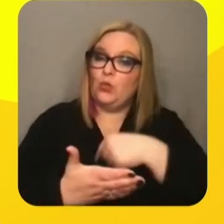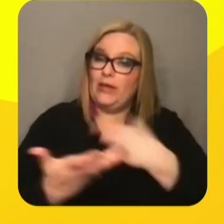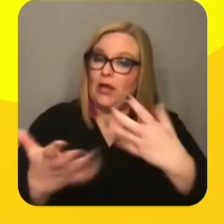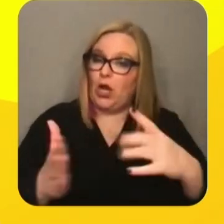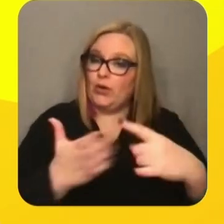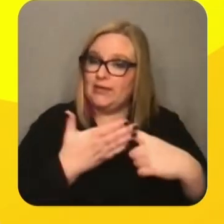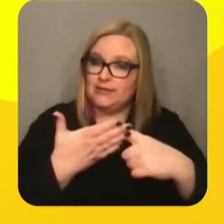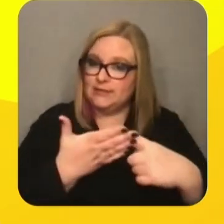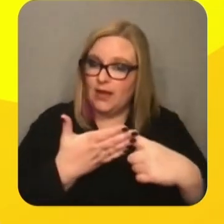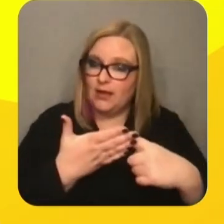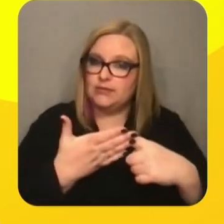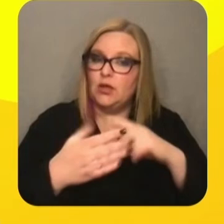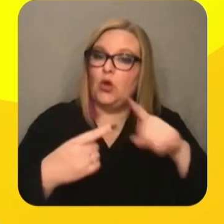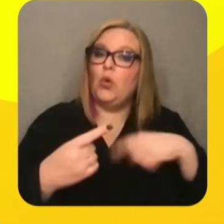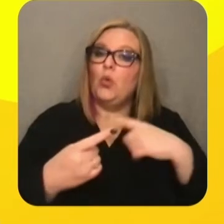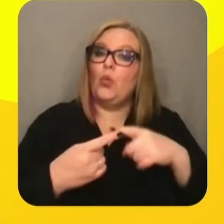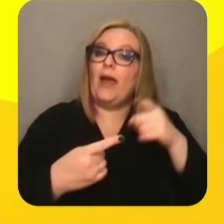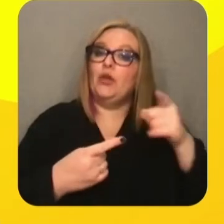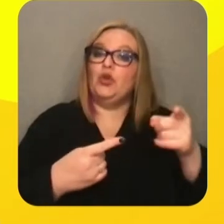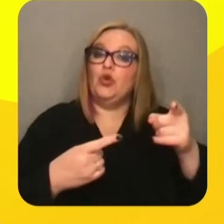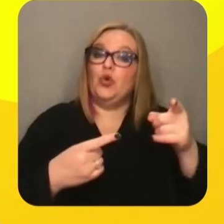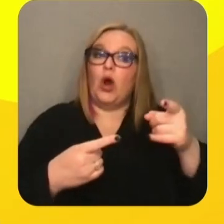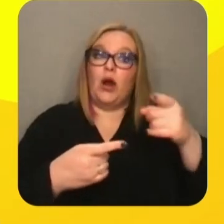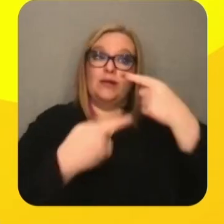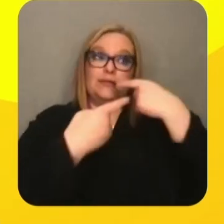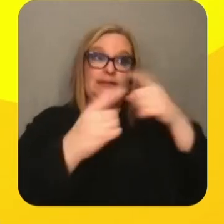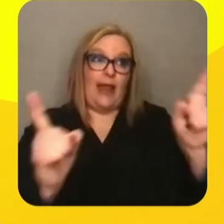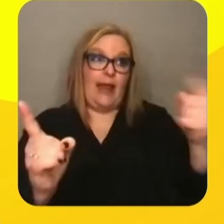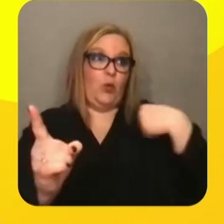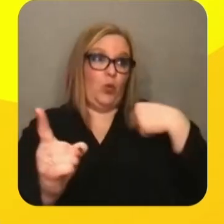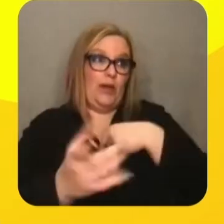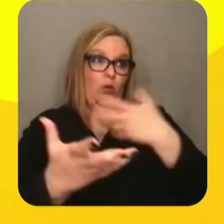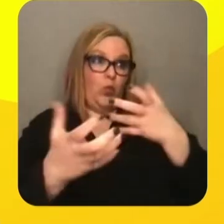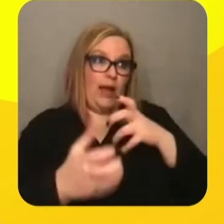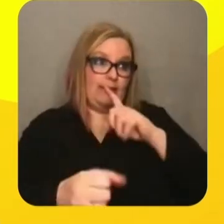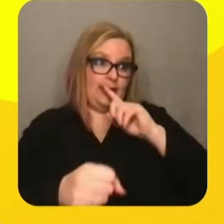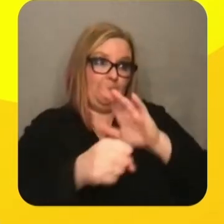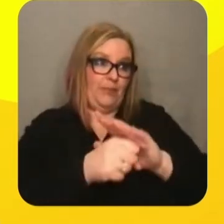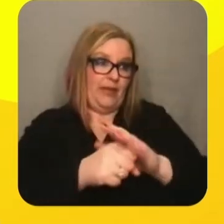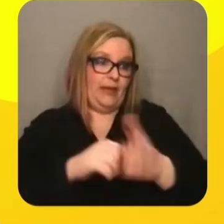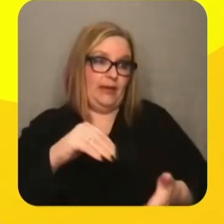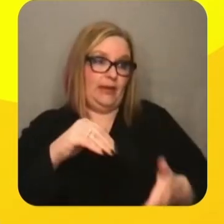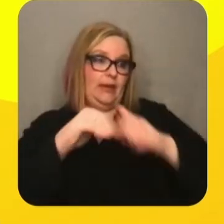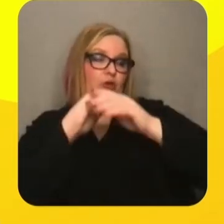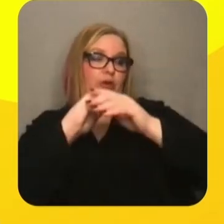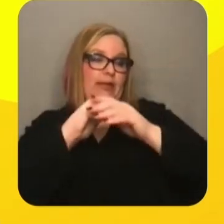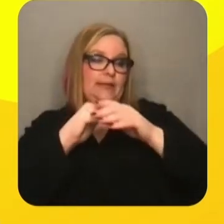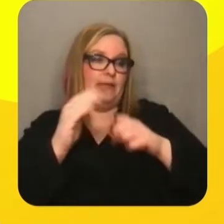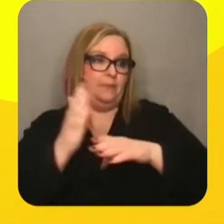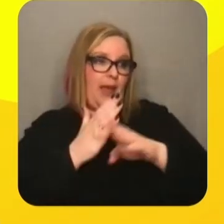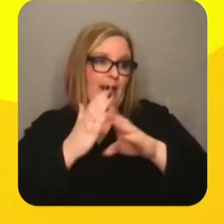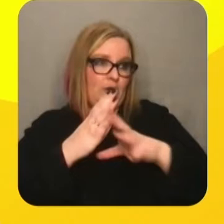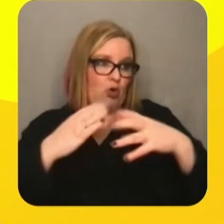when you are out there saying we wanna commit to increased minority-owned businesses in our supply chain,